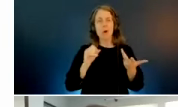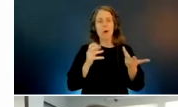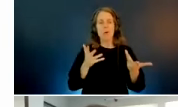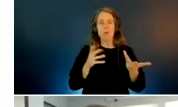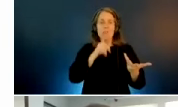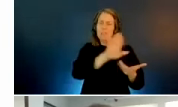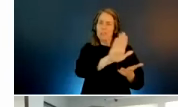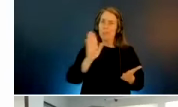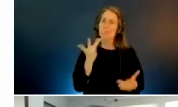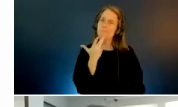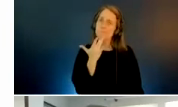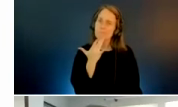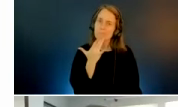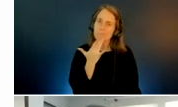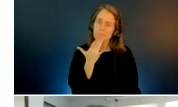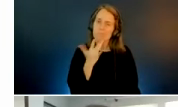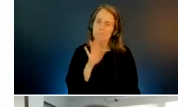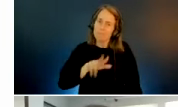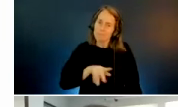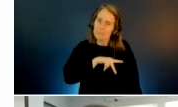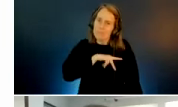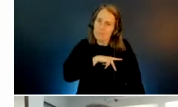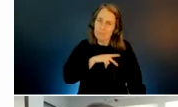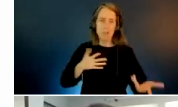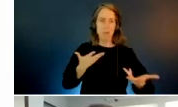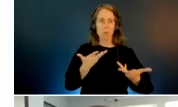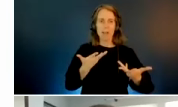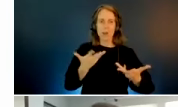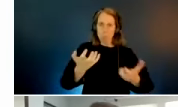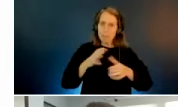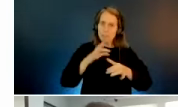that makes them feel good about uh participating in the process and where they're really confident